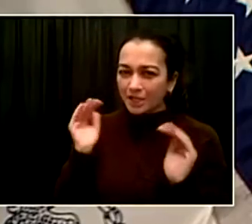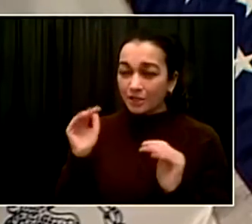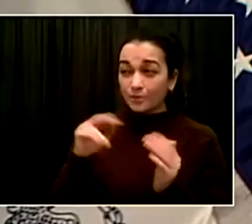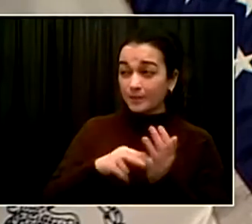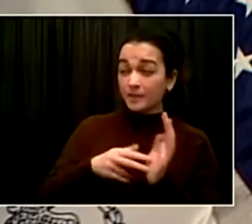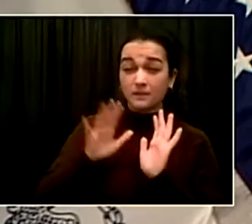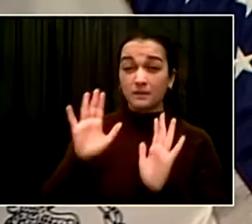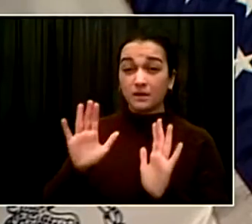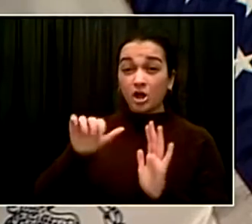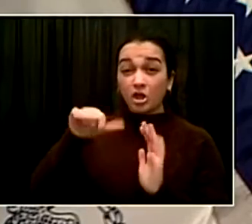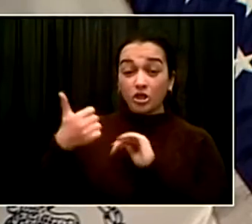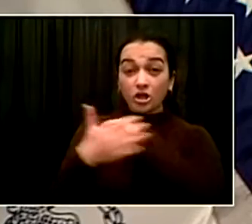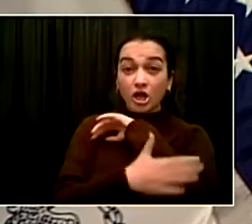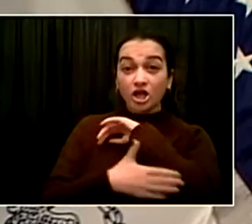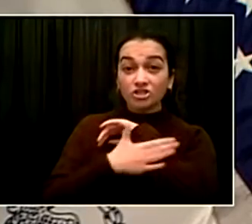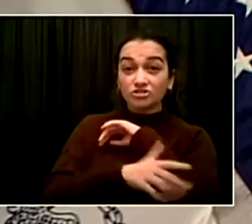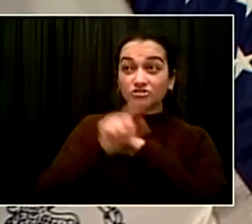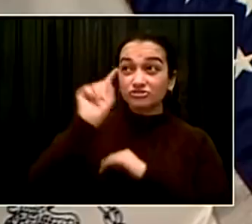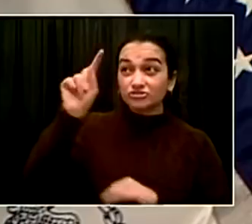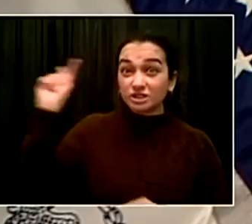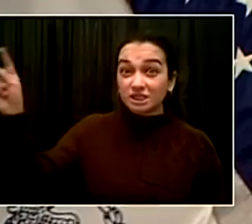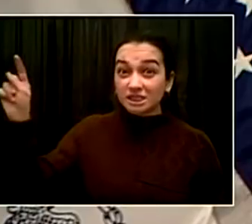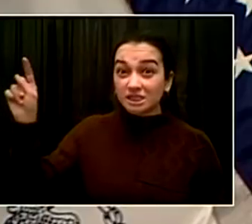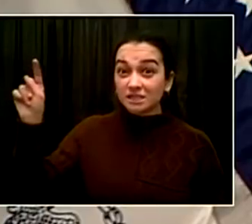CLEAR AND HELPFUL. JUST TO PUT A POINT ON IT, WHEN